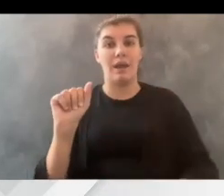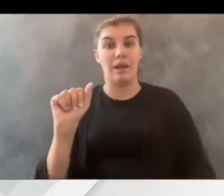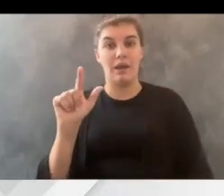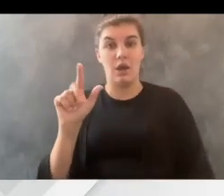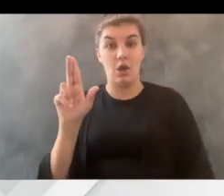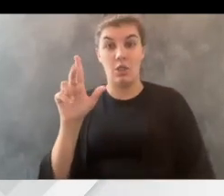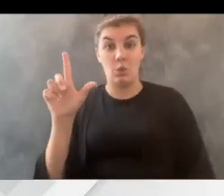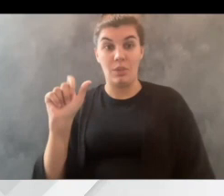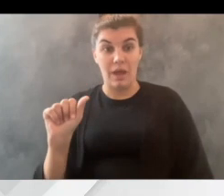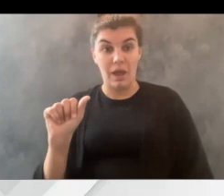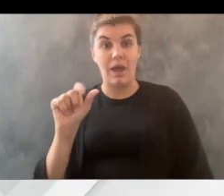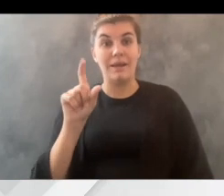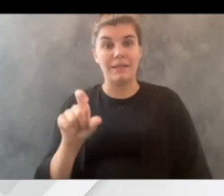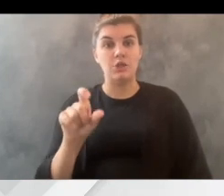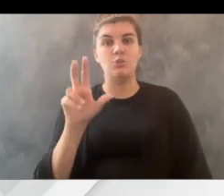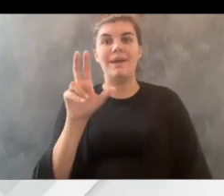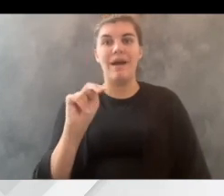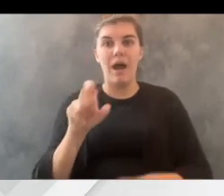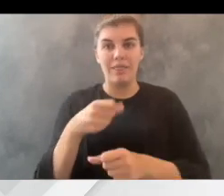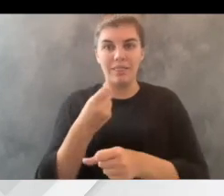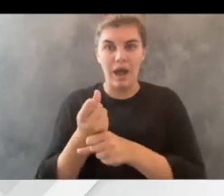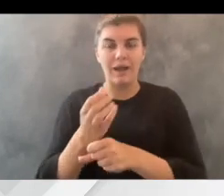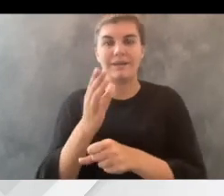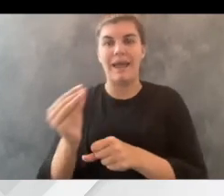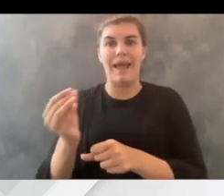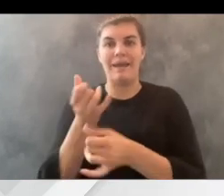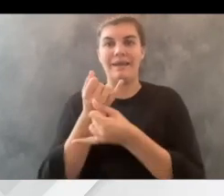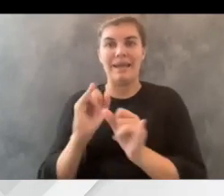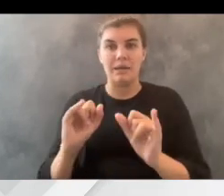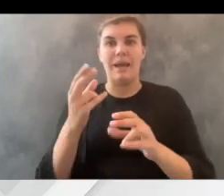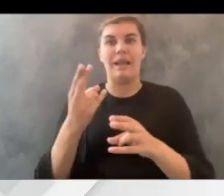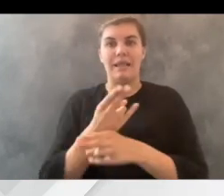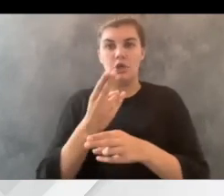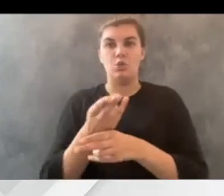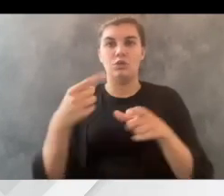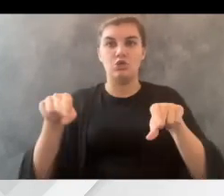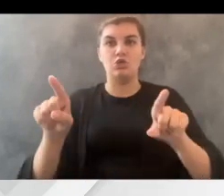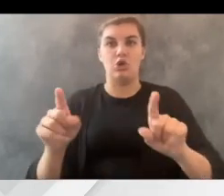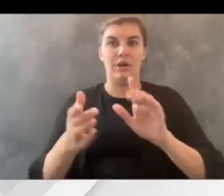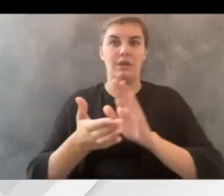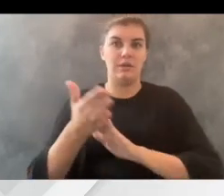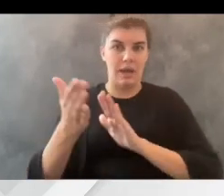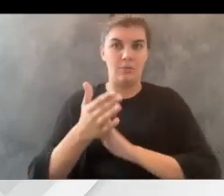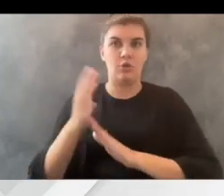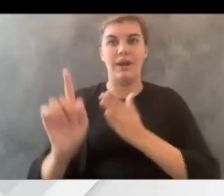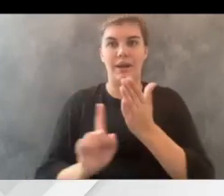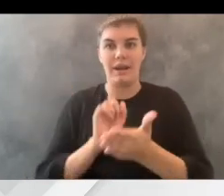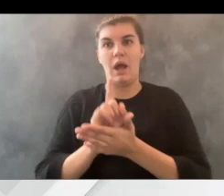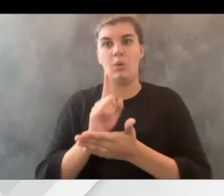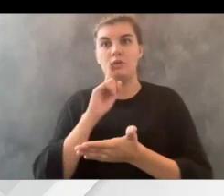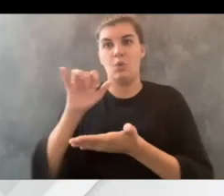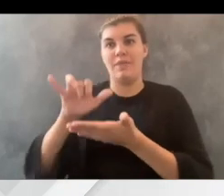be unlocked and independently usable during the operating hours of the pedestrian facility served.